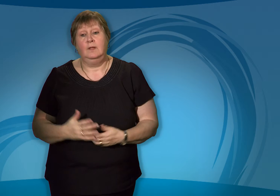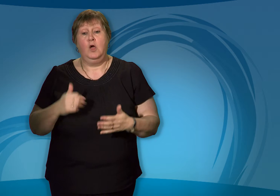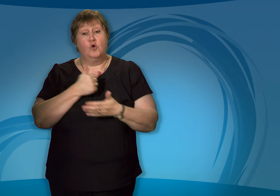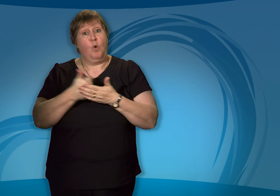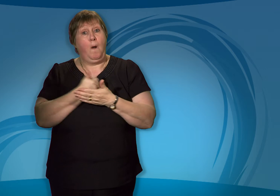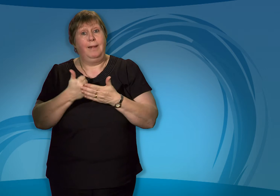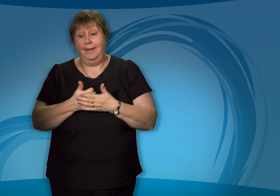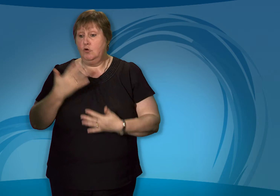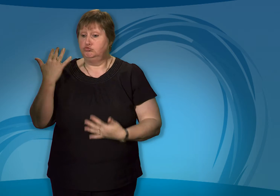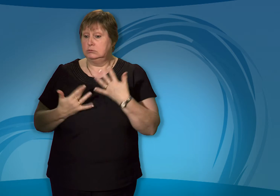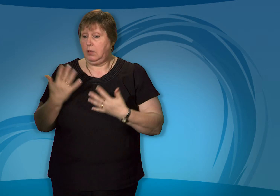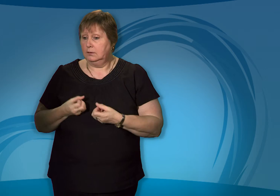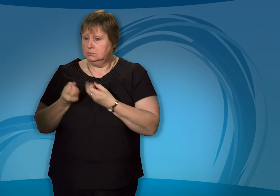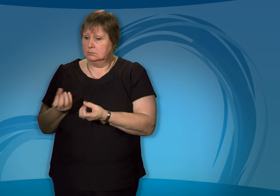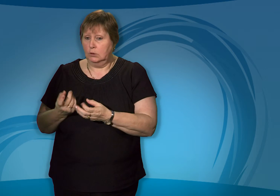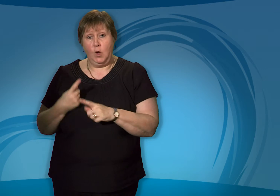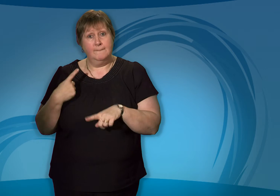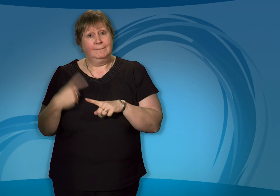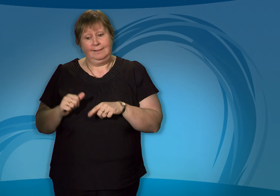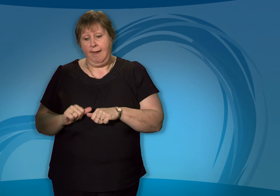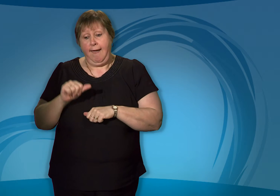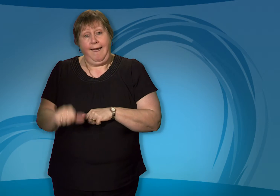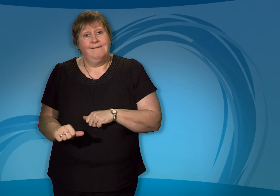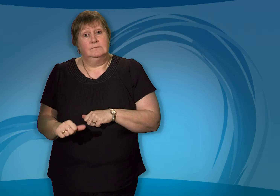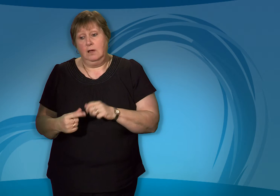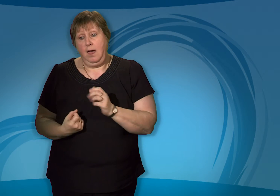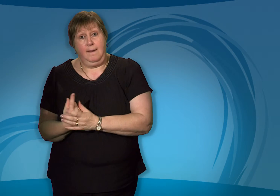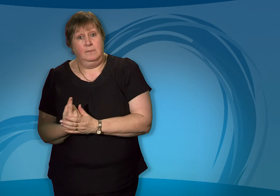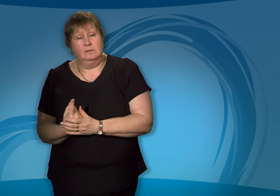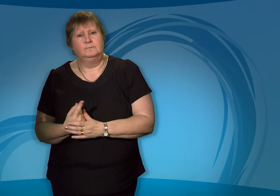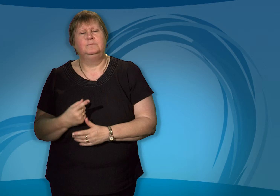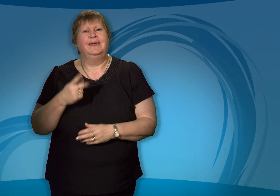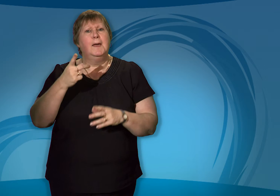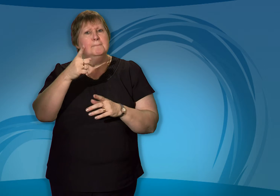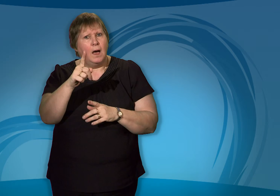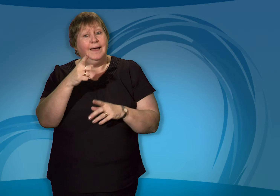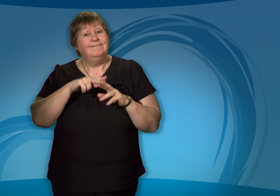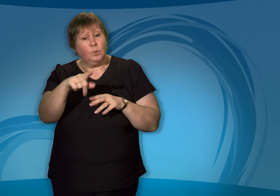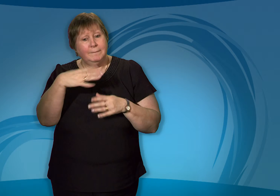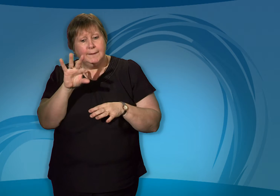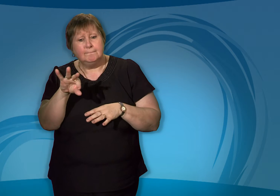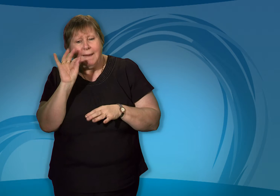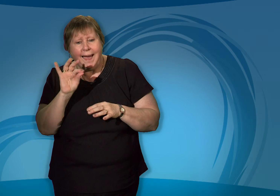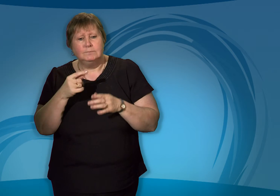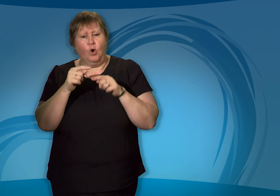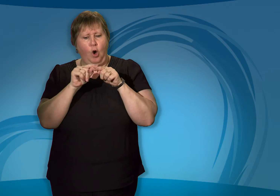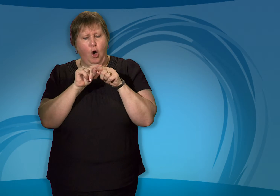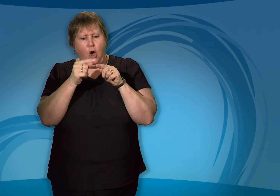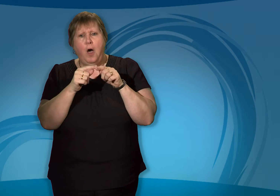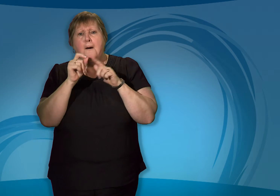We will usually give you the results after the procedure. However, if you have had biopsies taken or polyps removed,